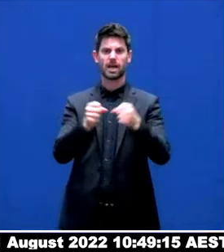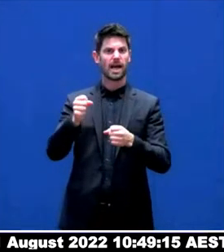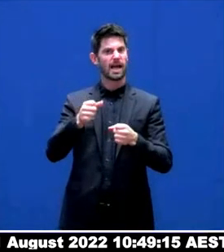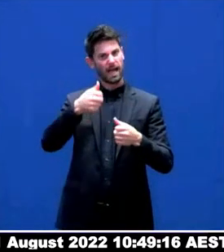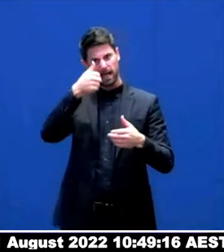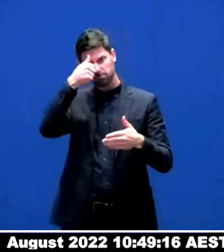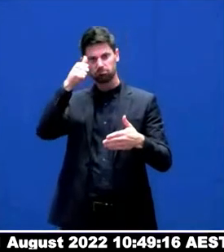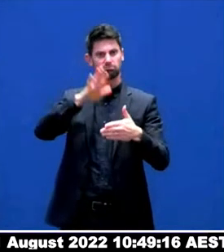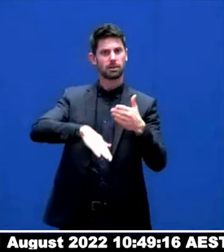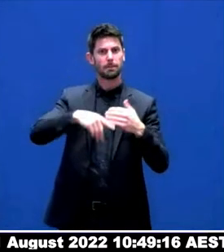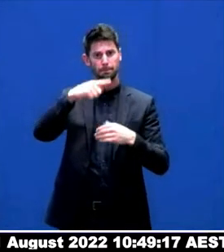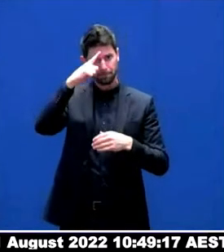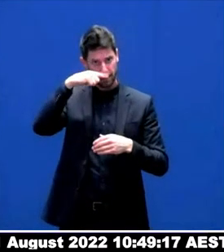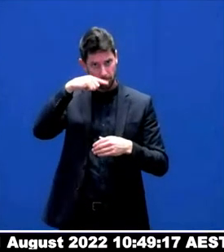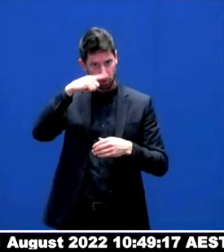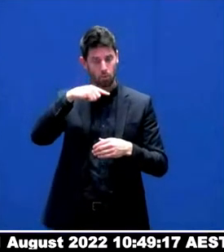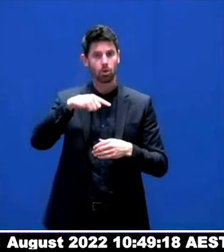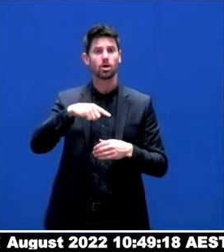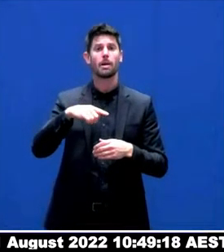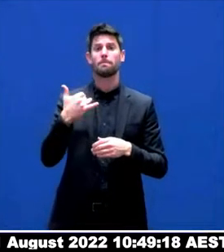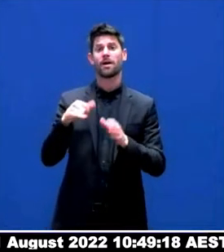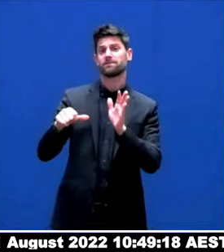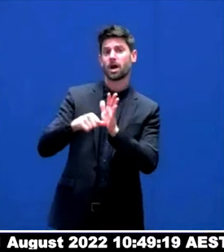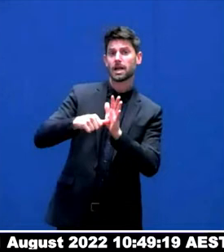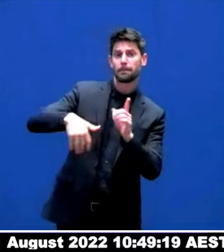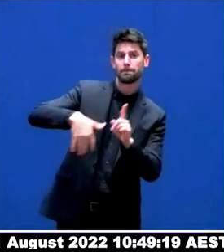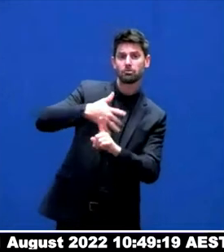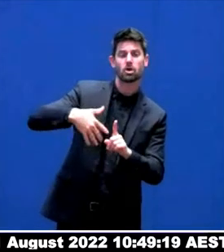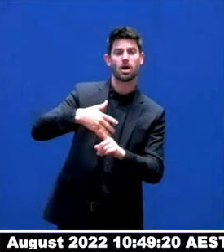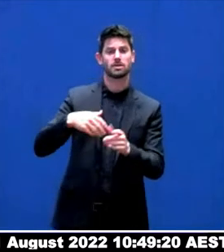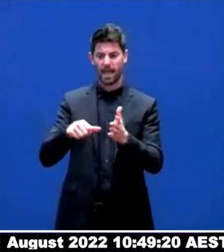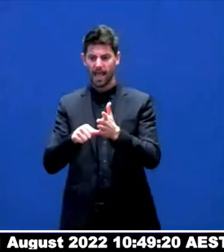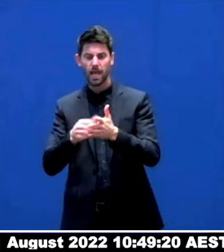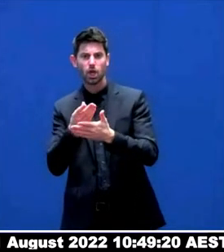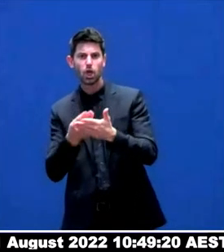range of fields that could include finance, economics, urban development, residential